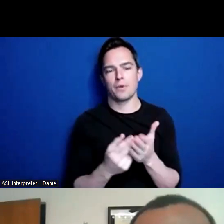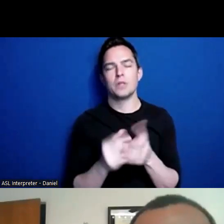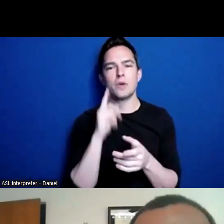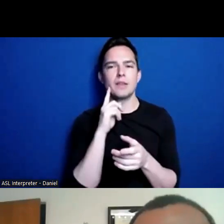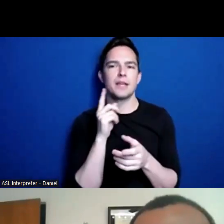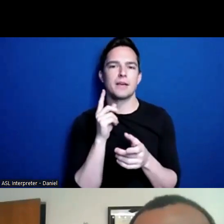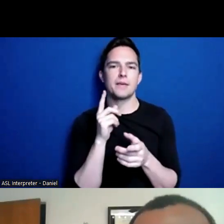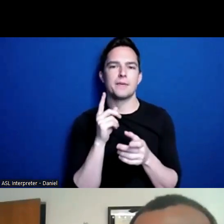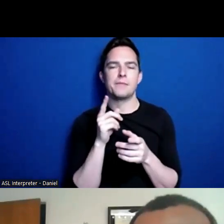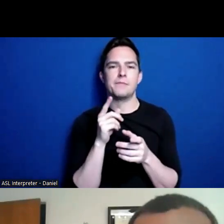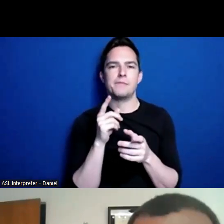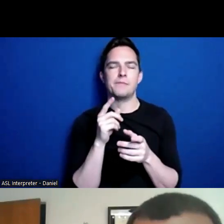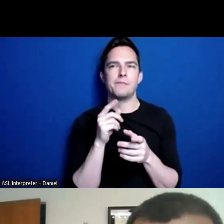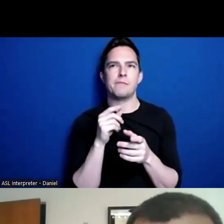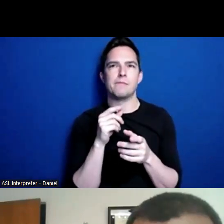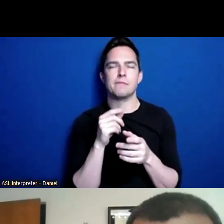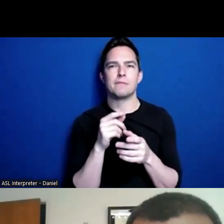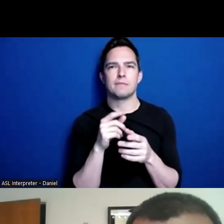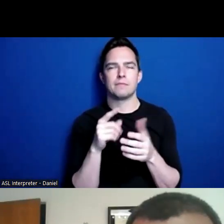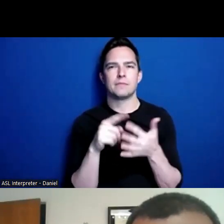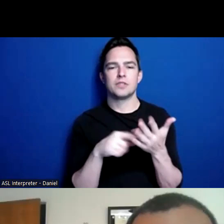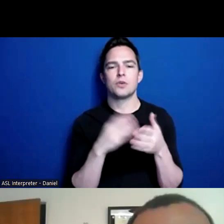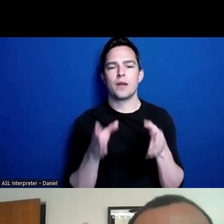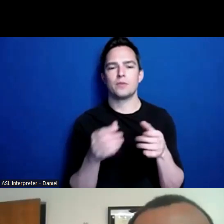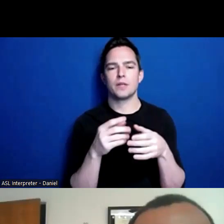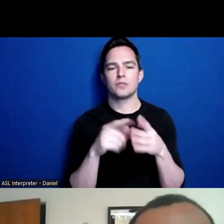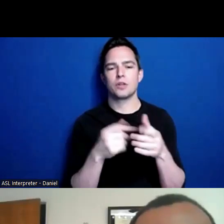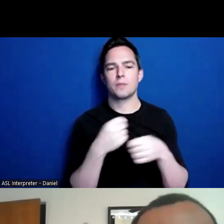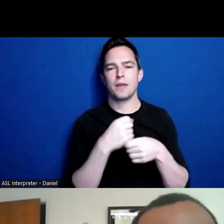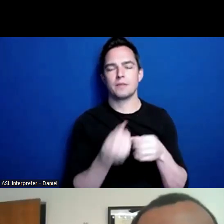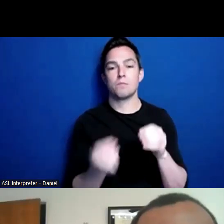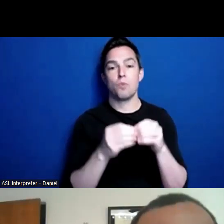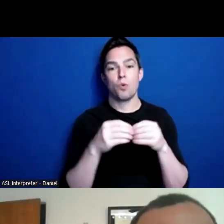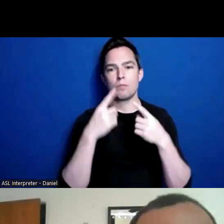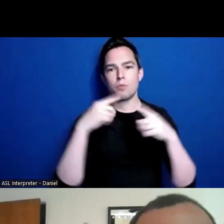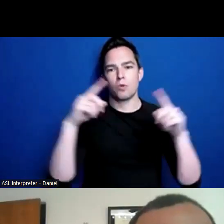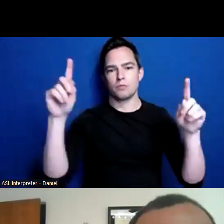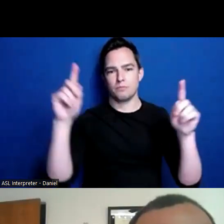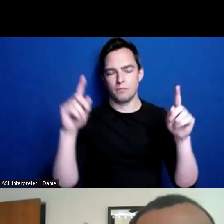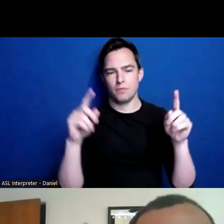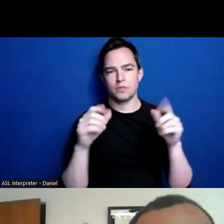the ways that we can start to make more progress in achieving greater equity and accessibility